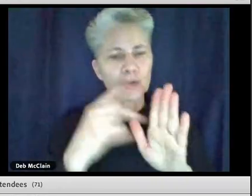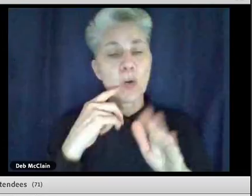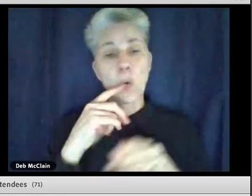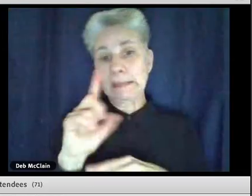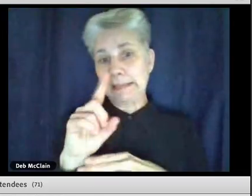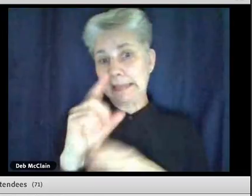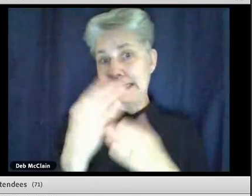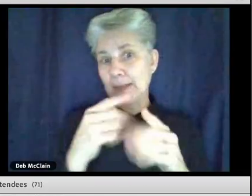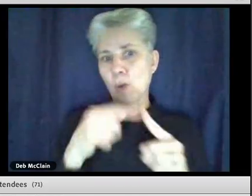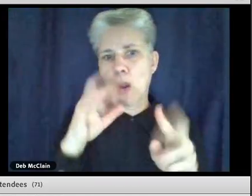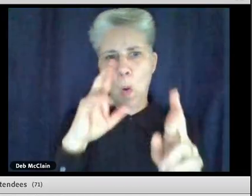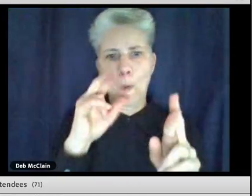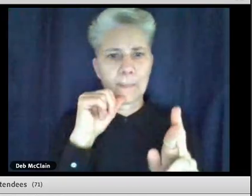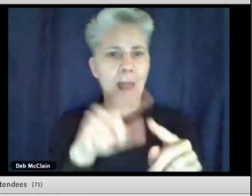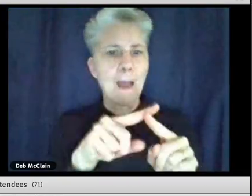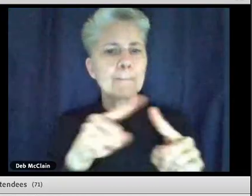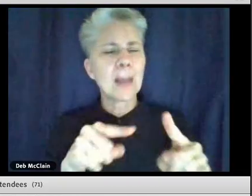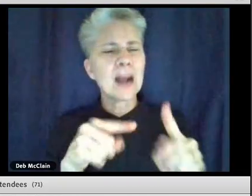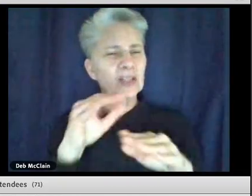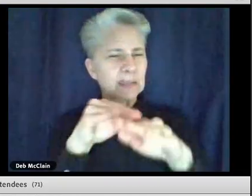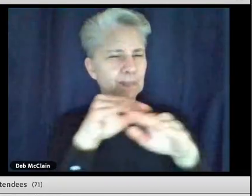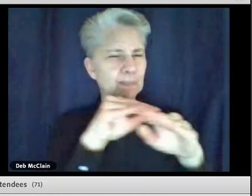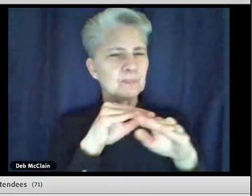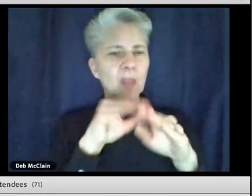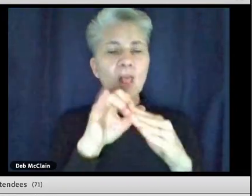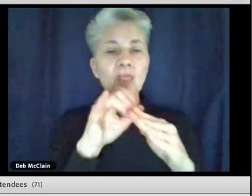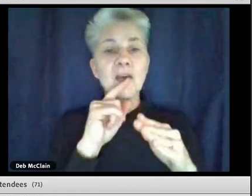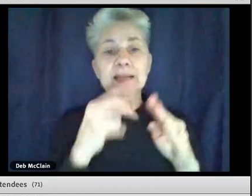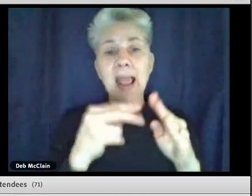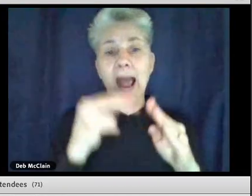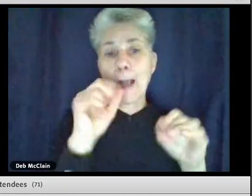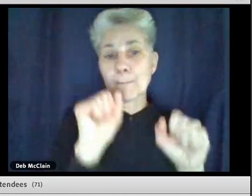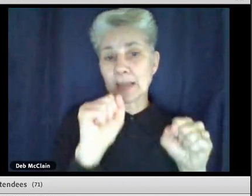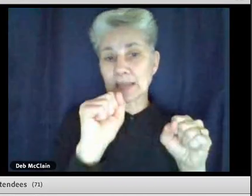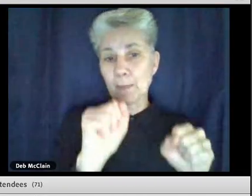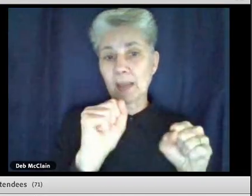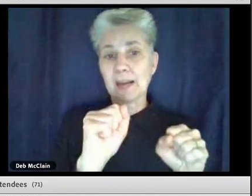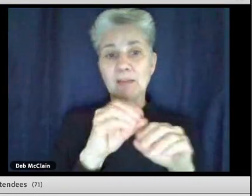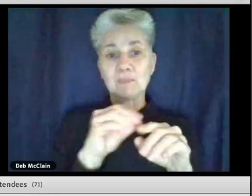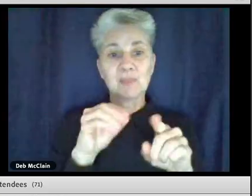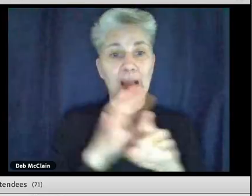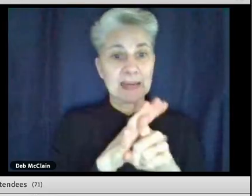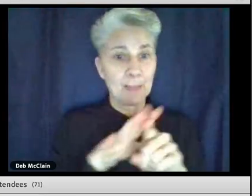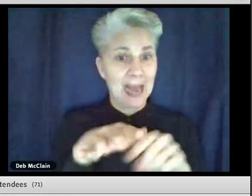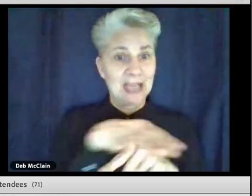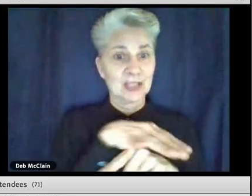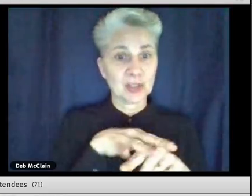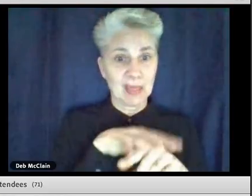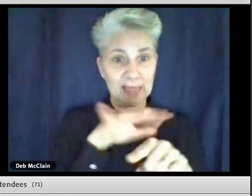I hope not, but it just tells you, so there's a high-morbility epidemic or contamination.